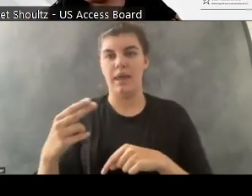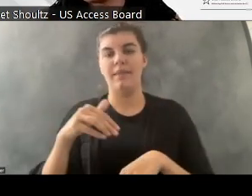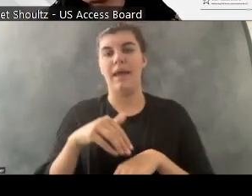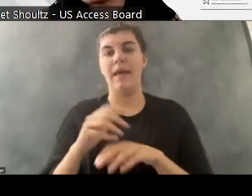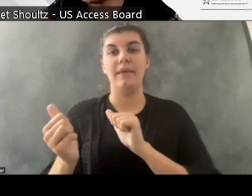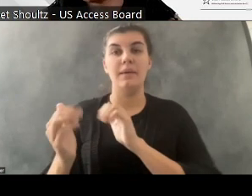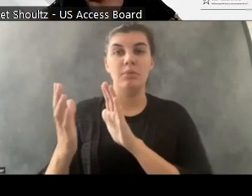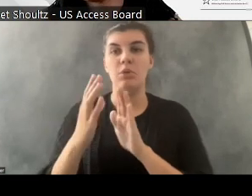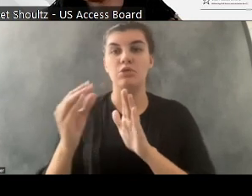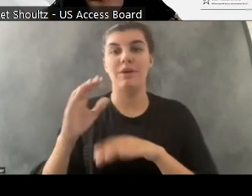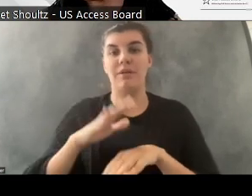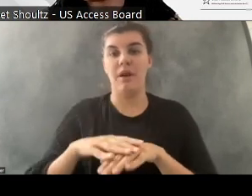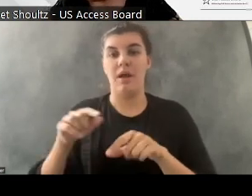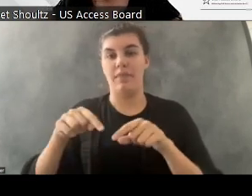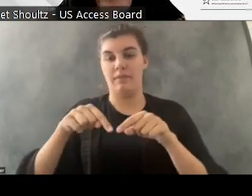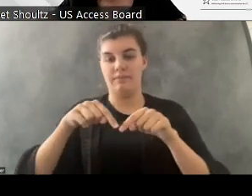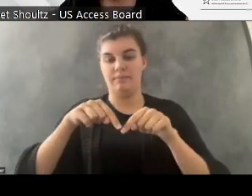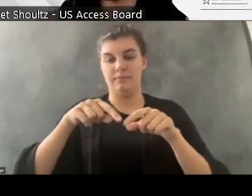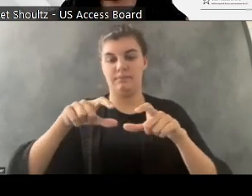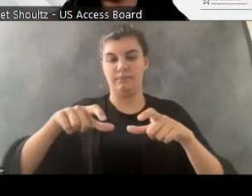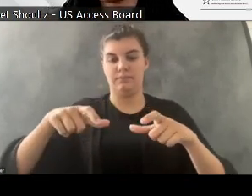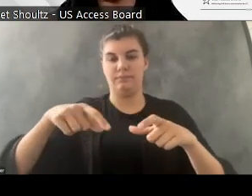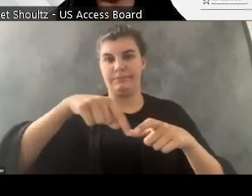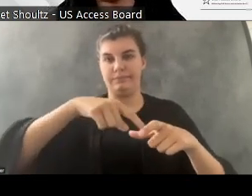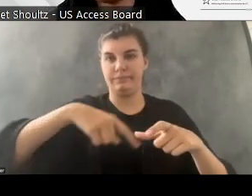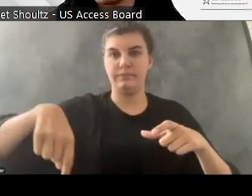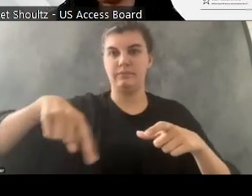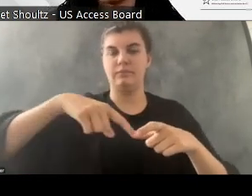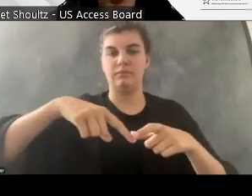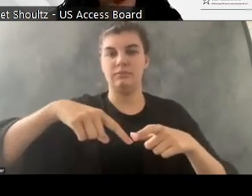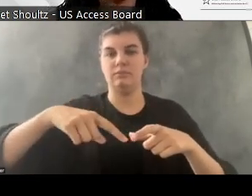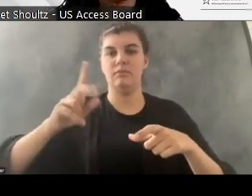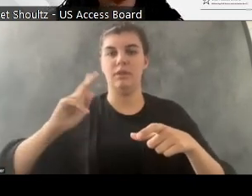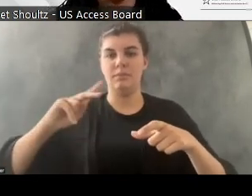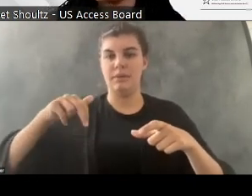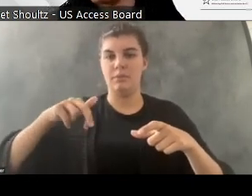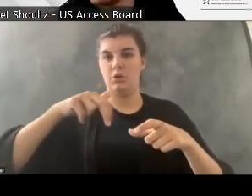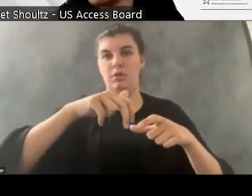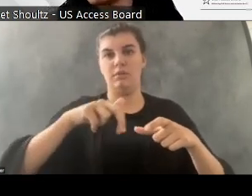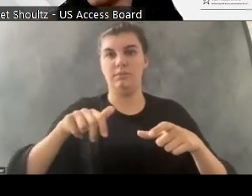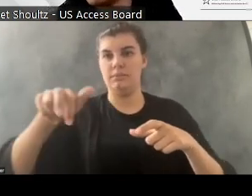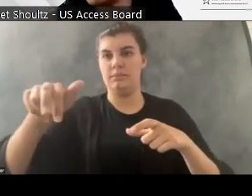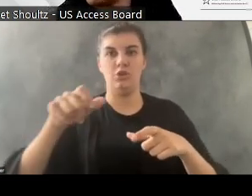approach and along the circulatory roadway of the roundabout where crossing is not intended.